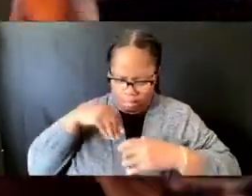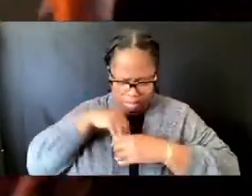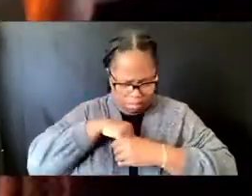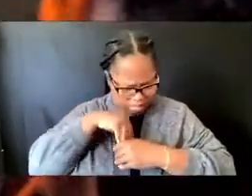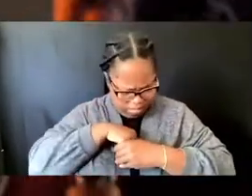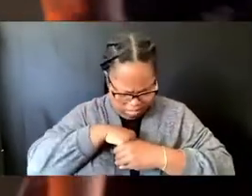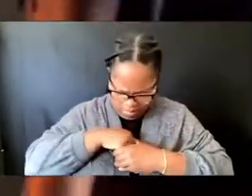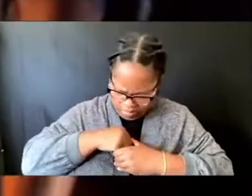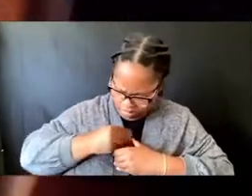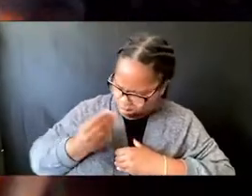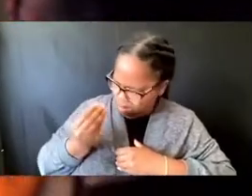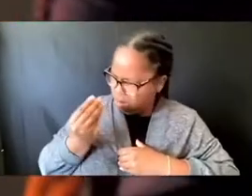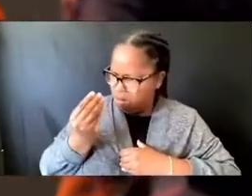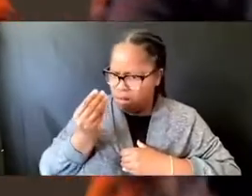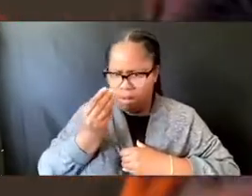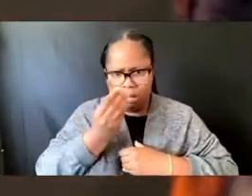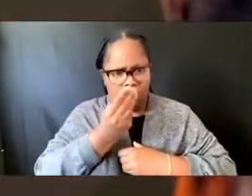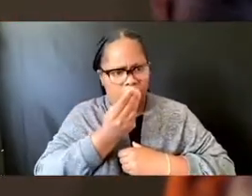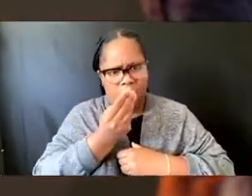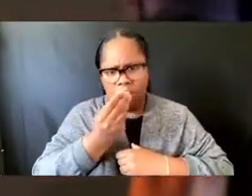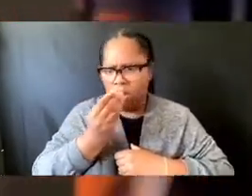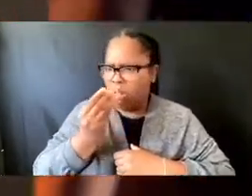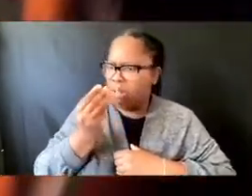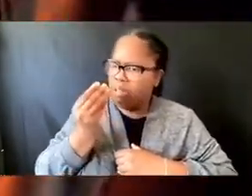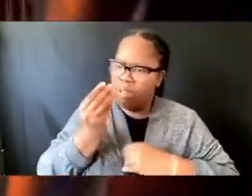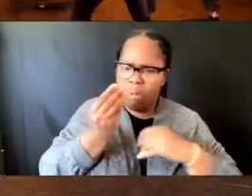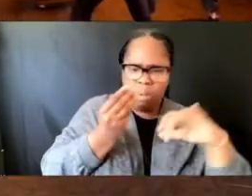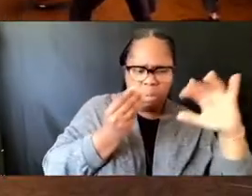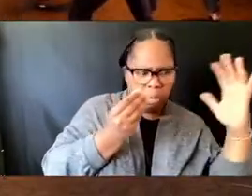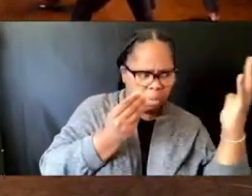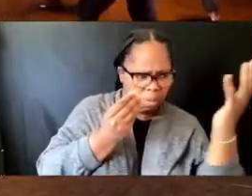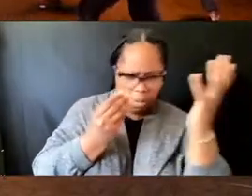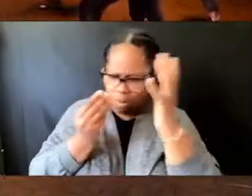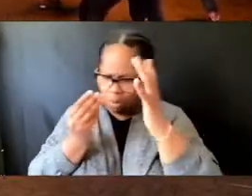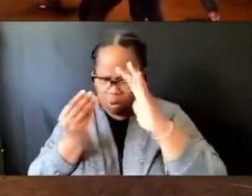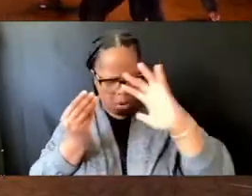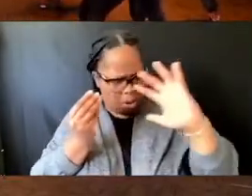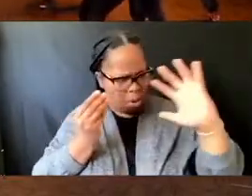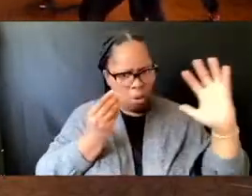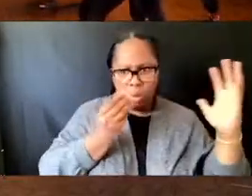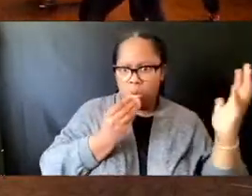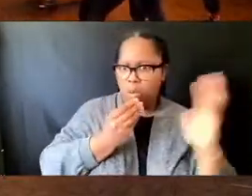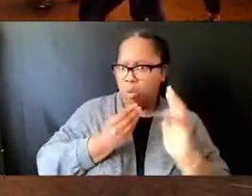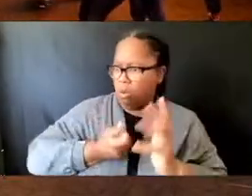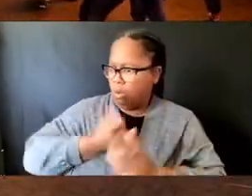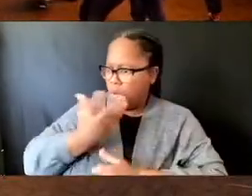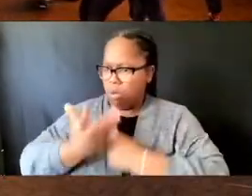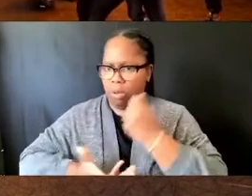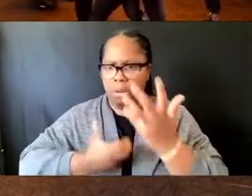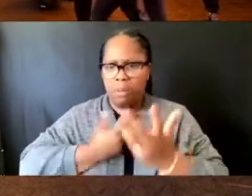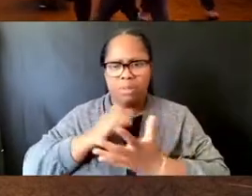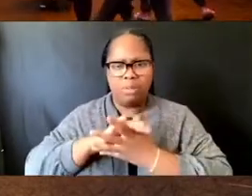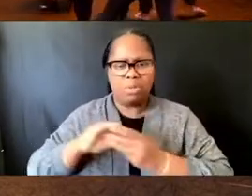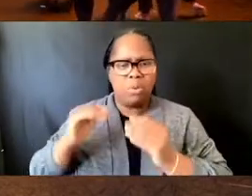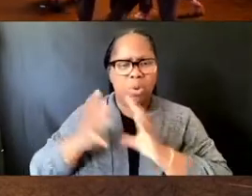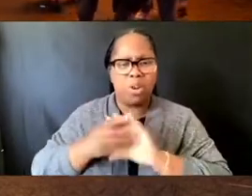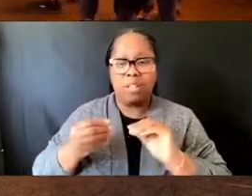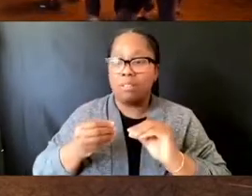and I stand swaying like trees bobbing in the breeze, and it tells my stories for centuries. It's humanities.